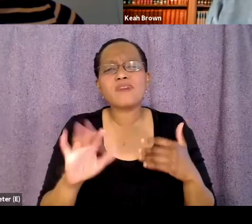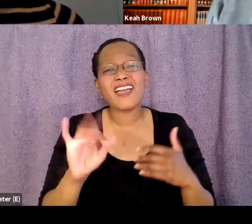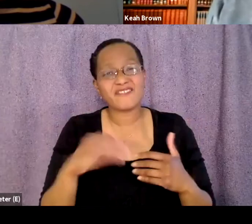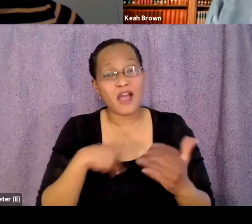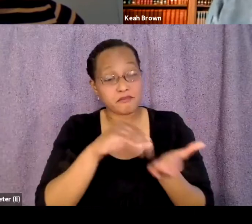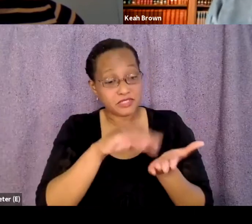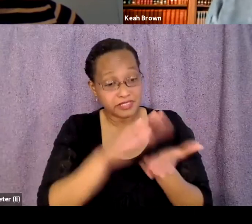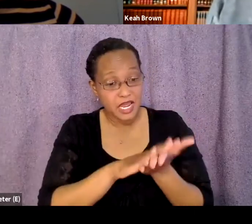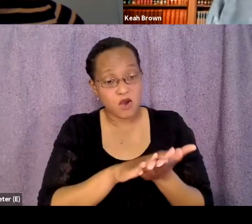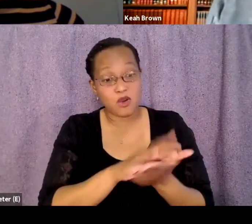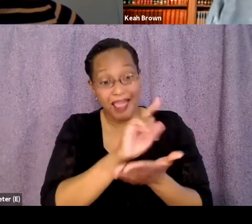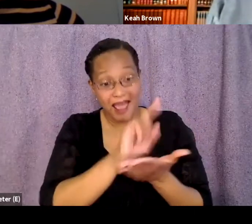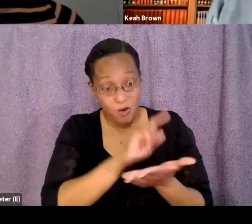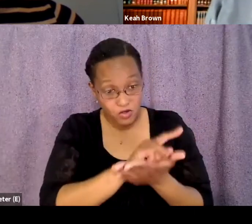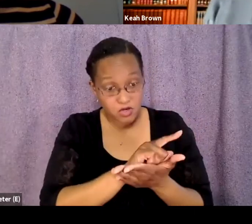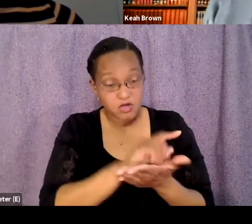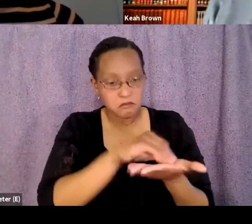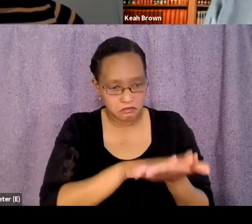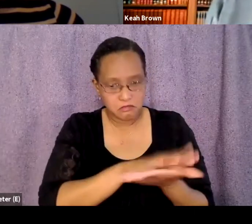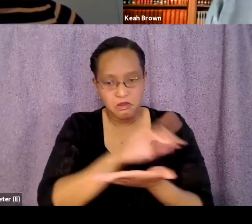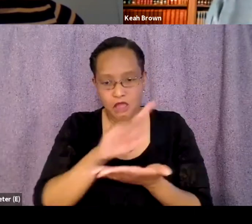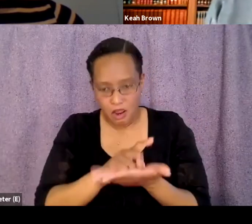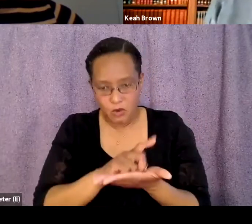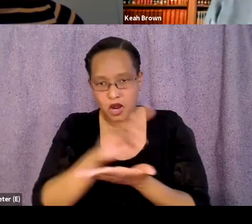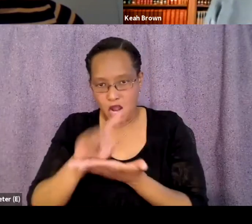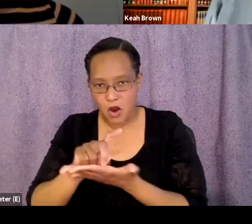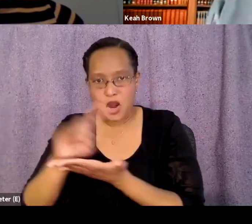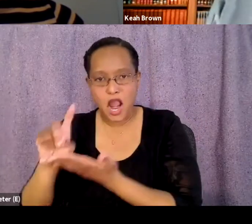Keah Brown: it's much easier for me not to flustered by the amount of things that I'm